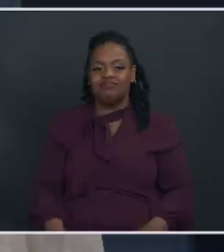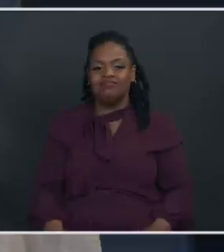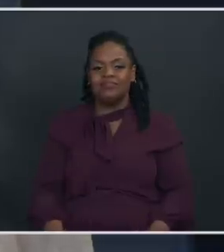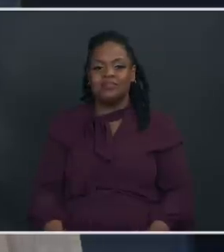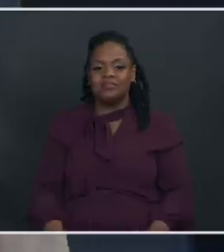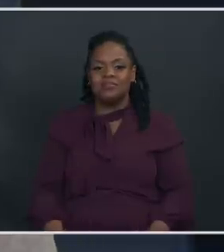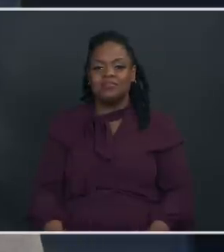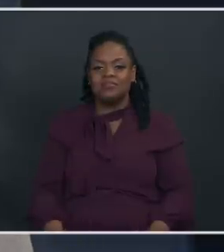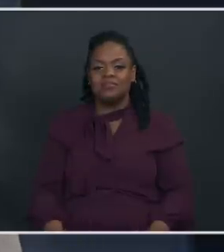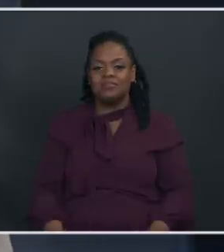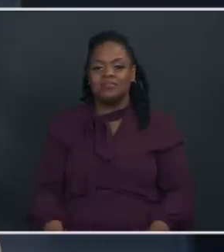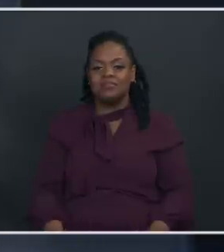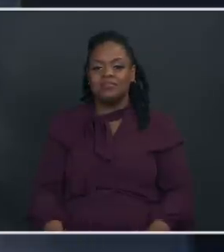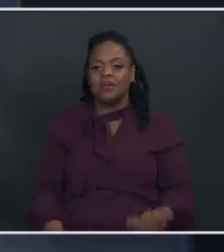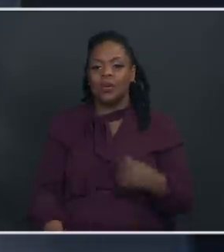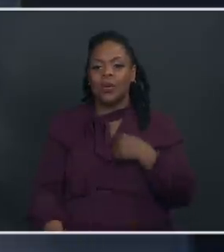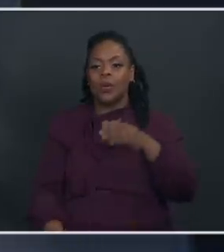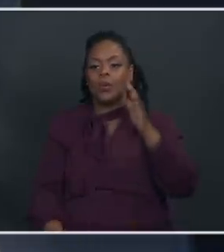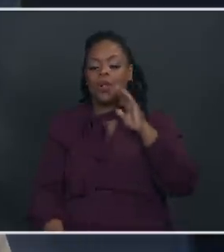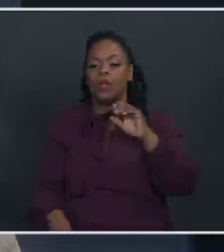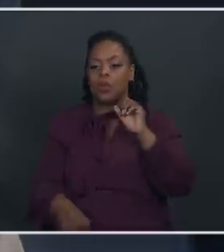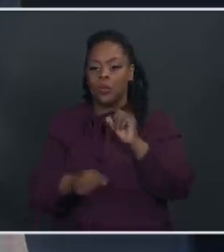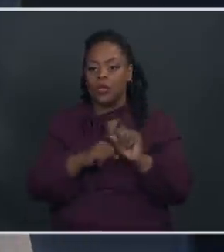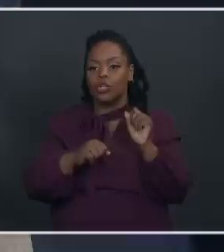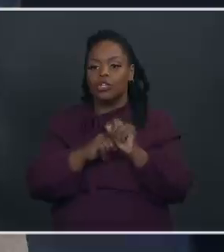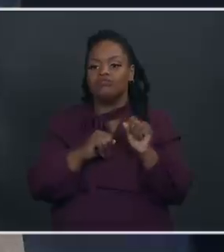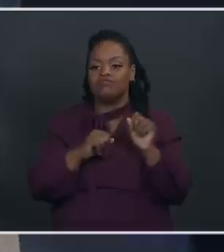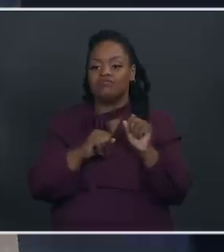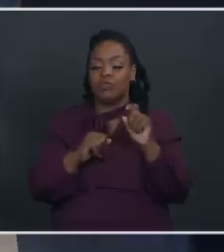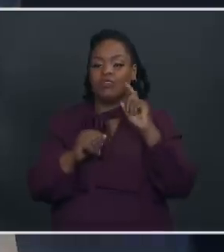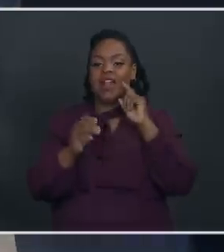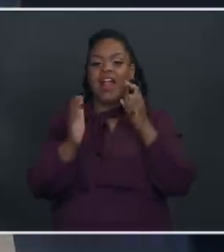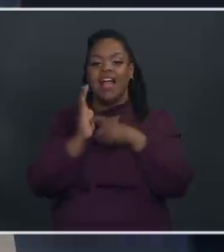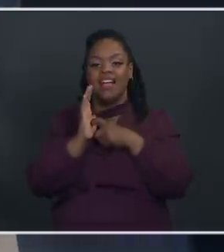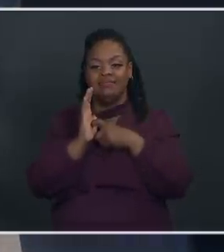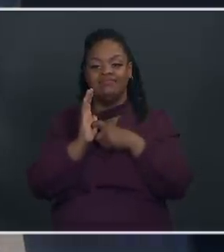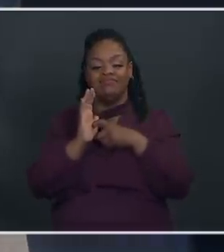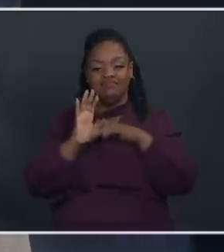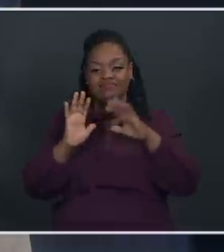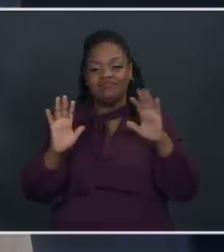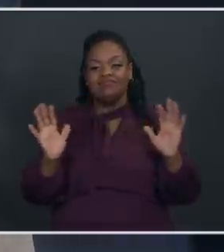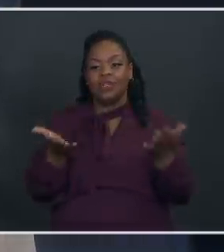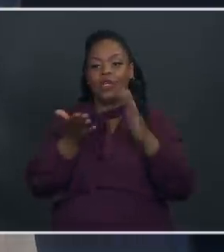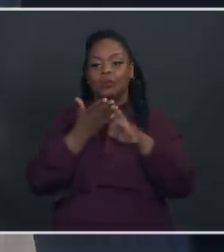And so we'll do everything we can to recognize that revitalization is necessary in these communities,